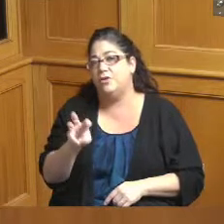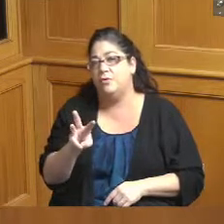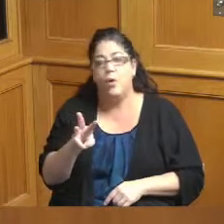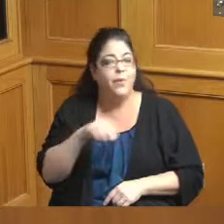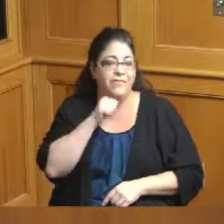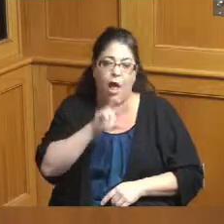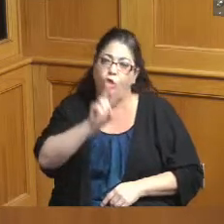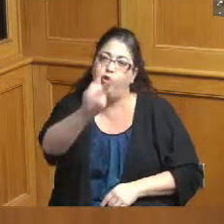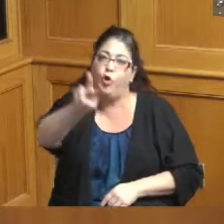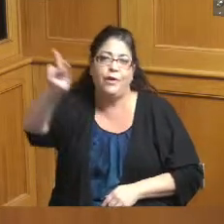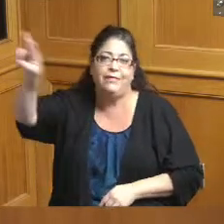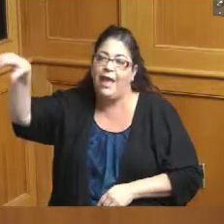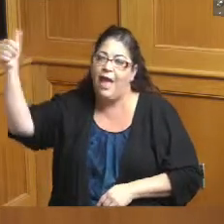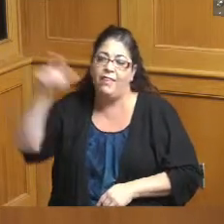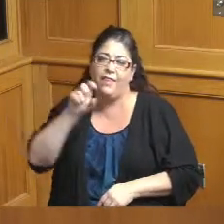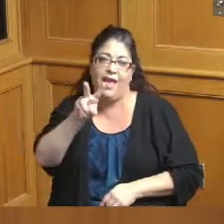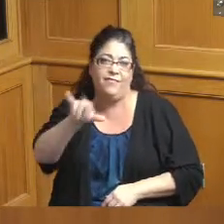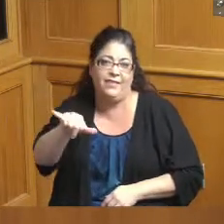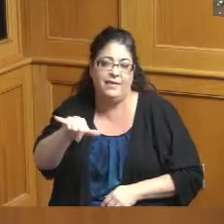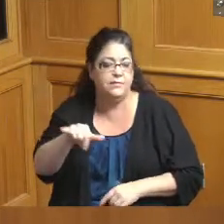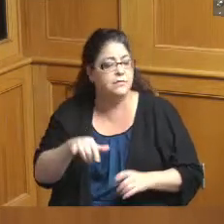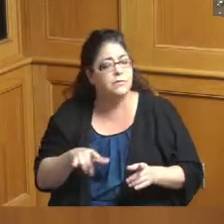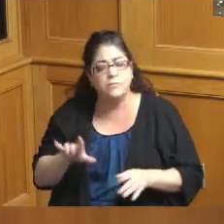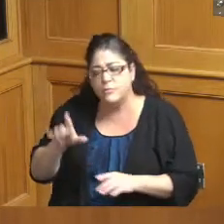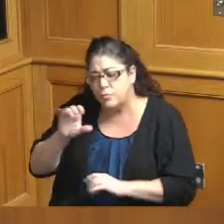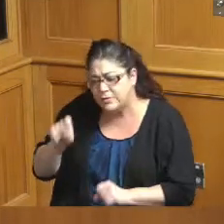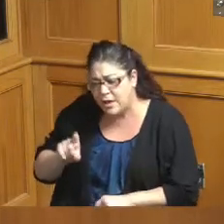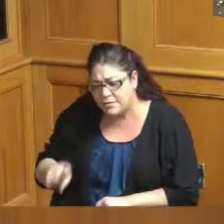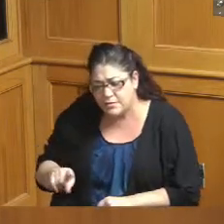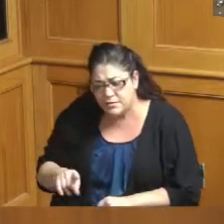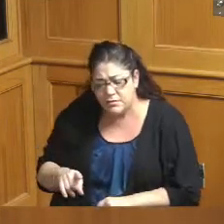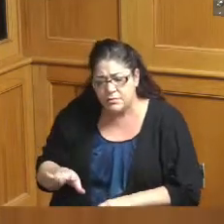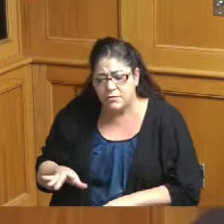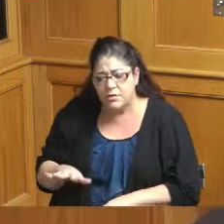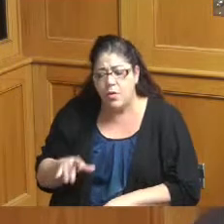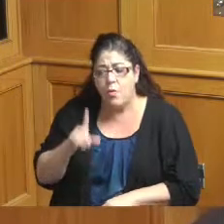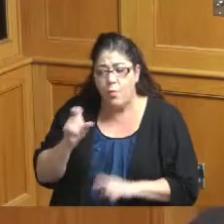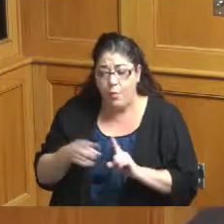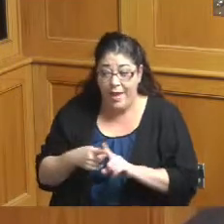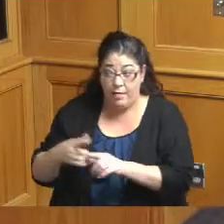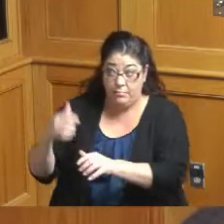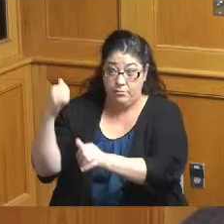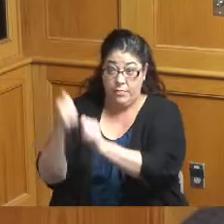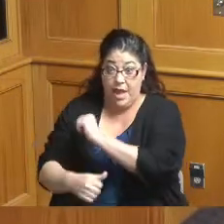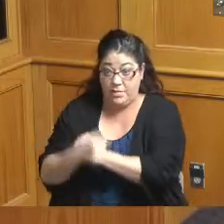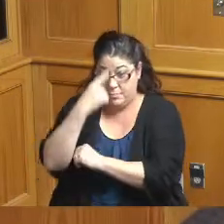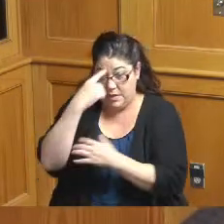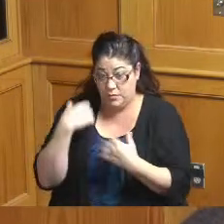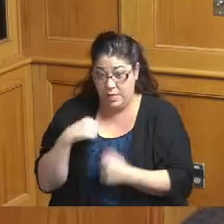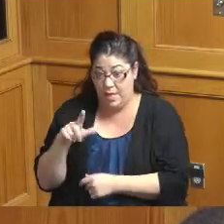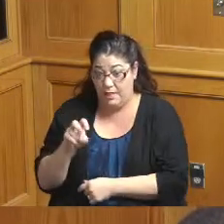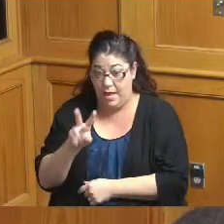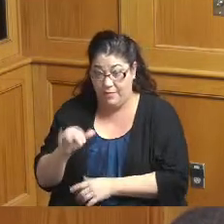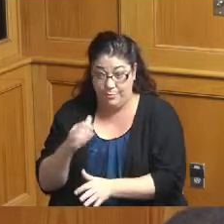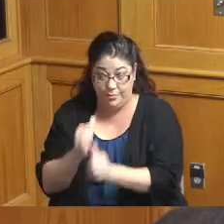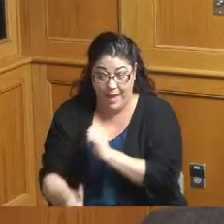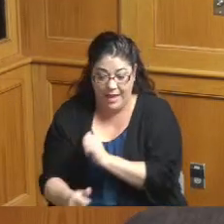in association with that so is that When the Levy passes which I'm hoping it will that you